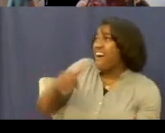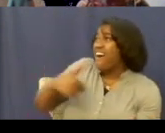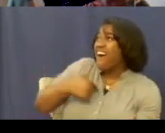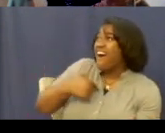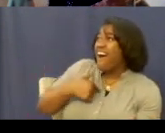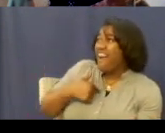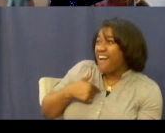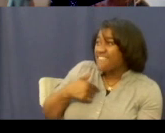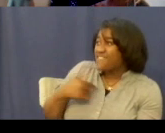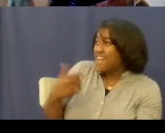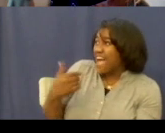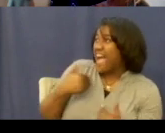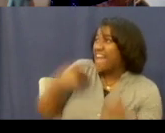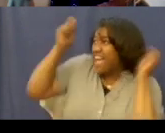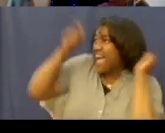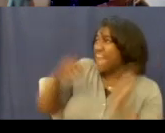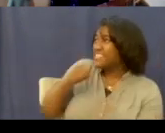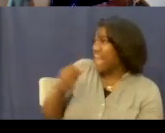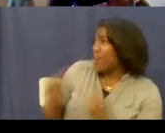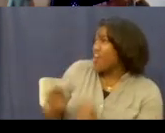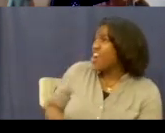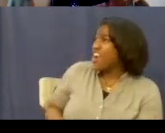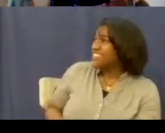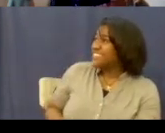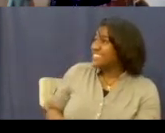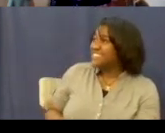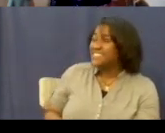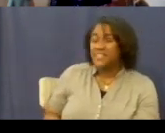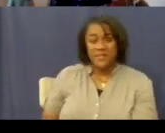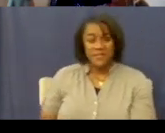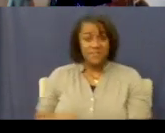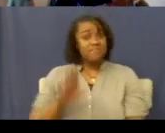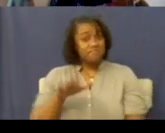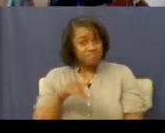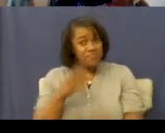Nina Schor: Yeah, that's exactly right. So, she has those wires on her head,